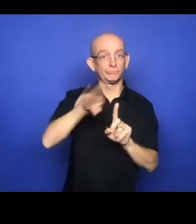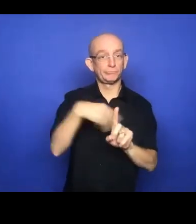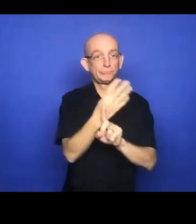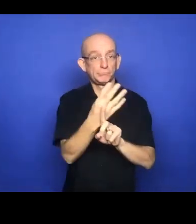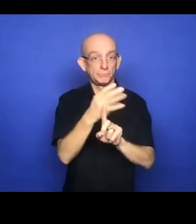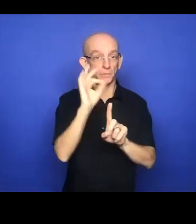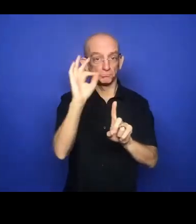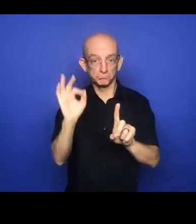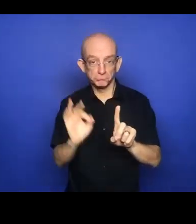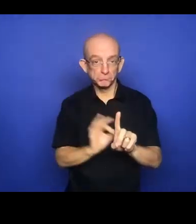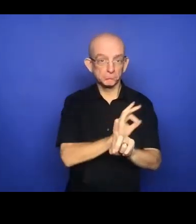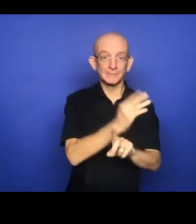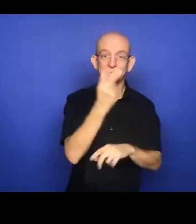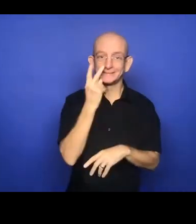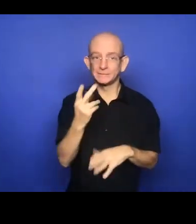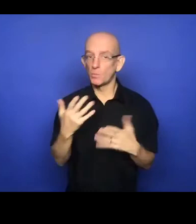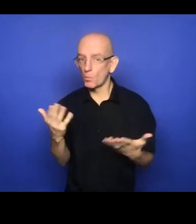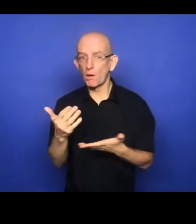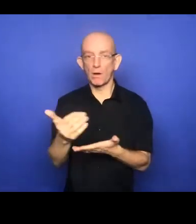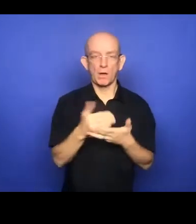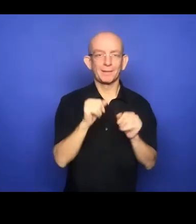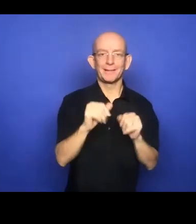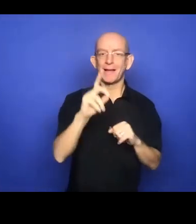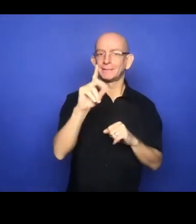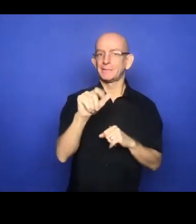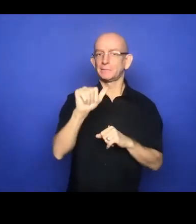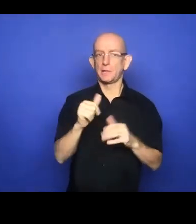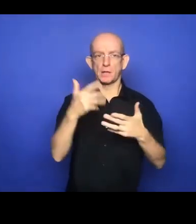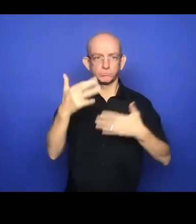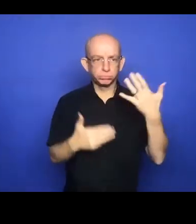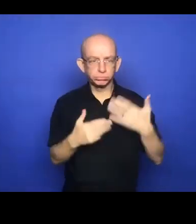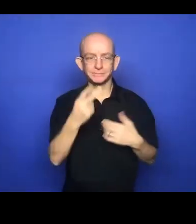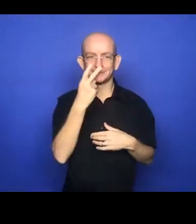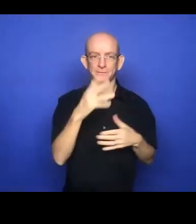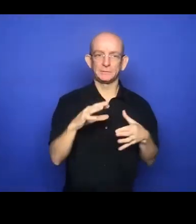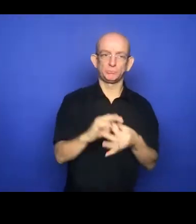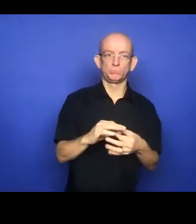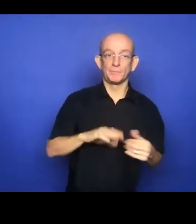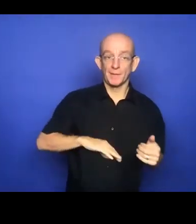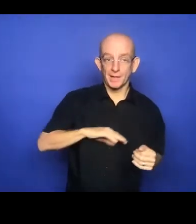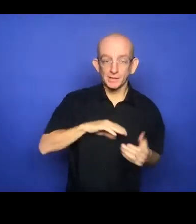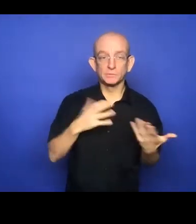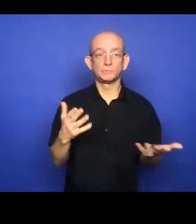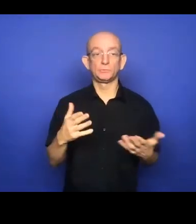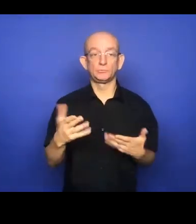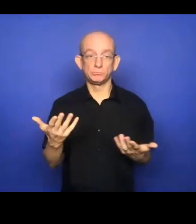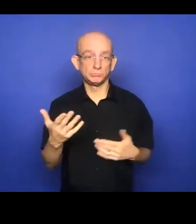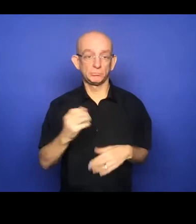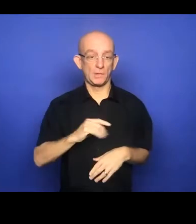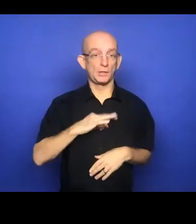recovery actions.but, of course, that's not enough. We need to analyze and remove